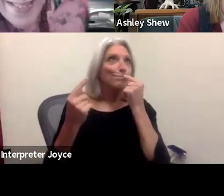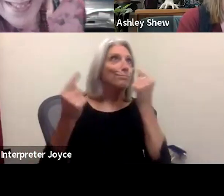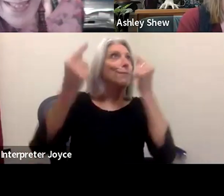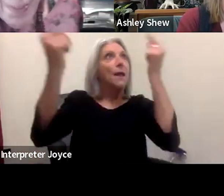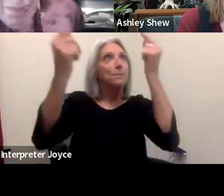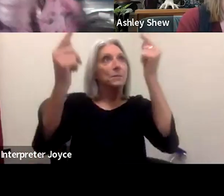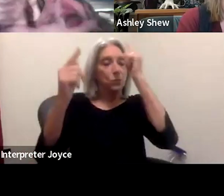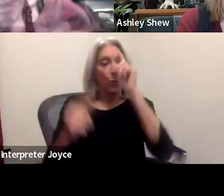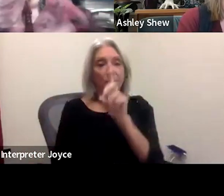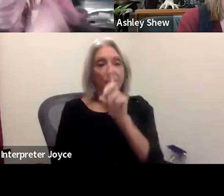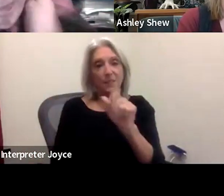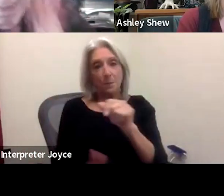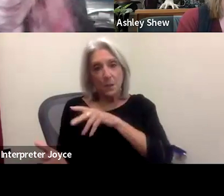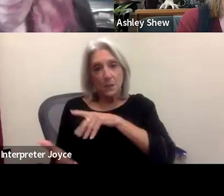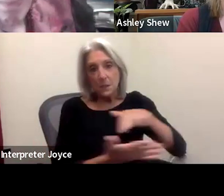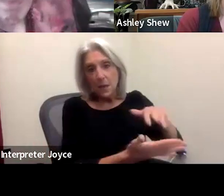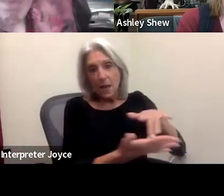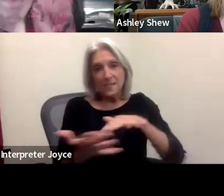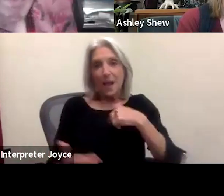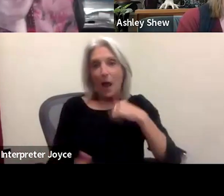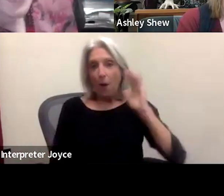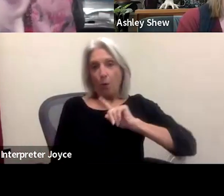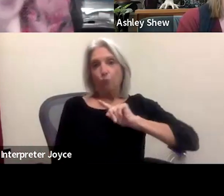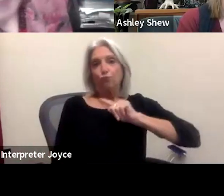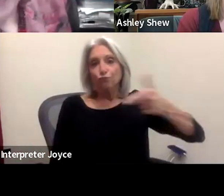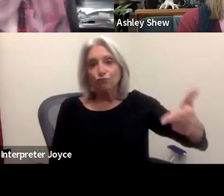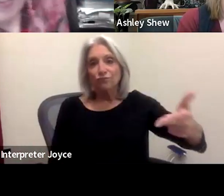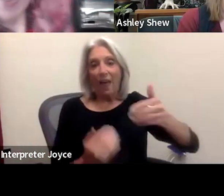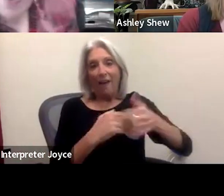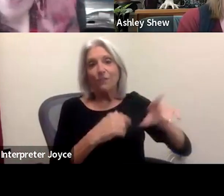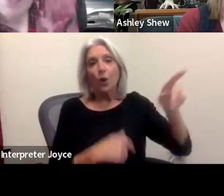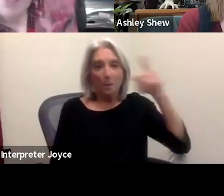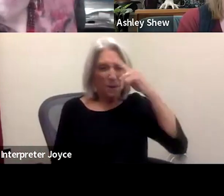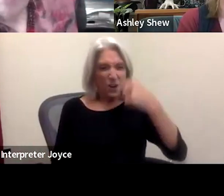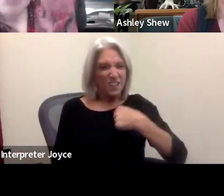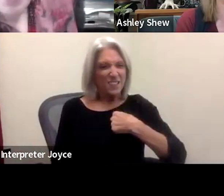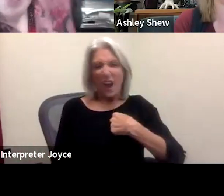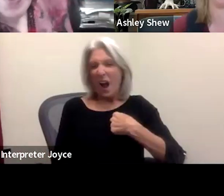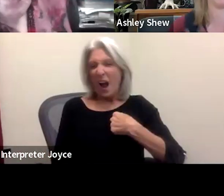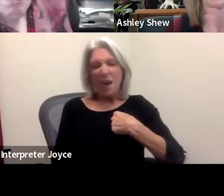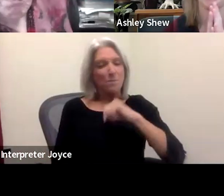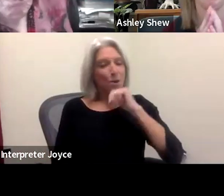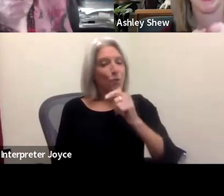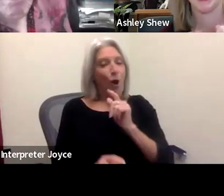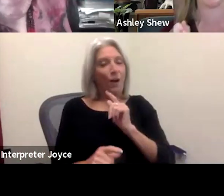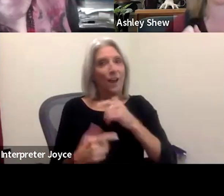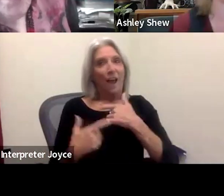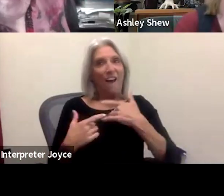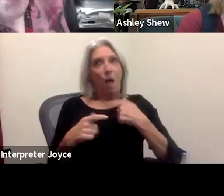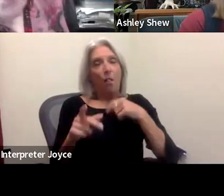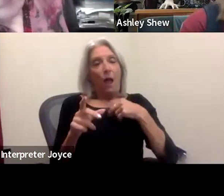so I will pass it to her next because I am definitely outclassed and outmatched. I'm so excited to be here, thank you so much.